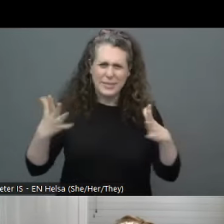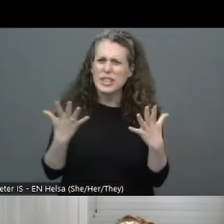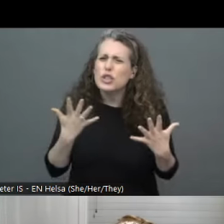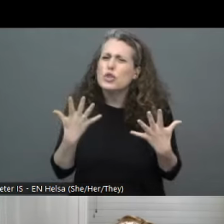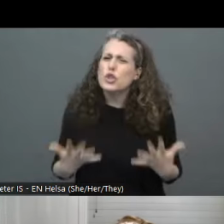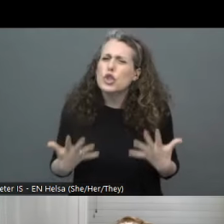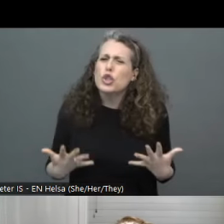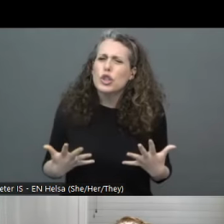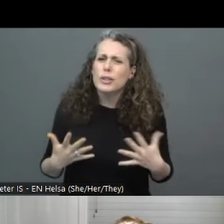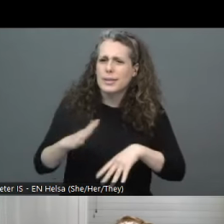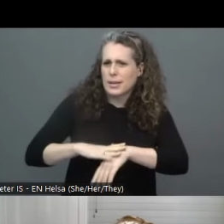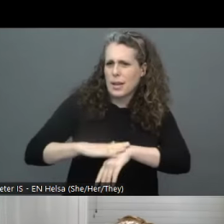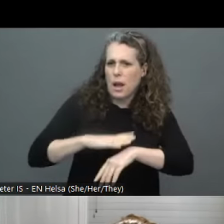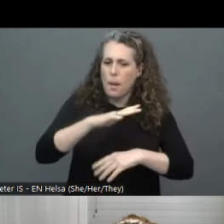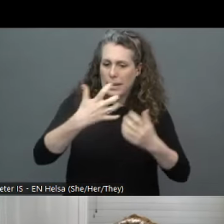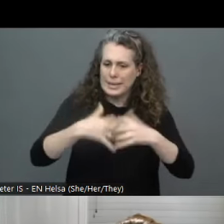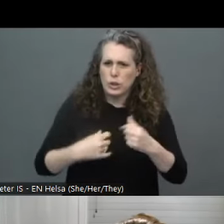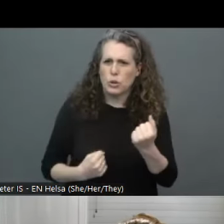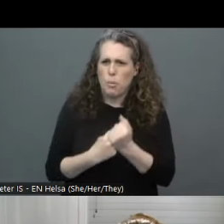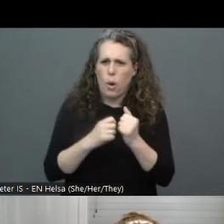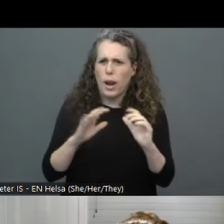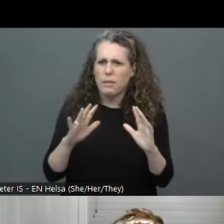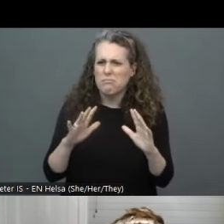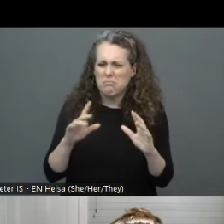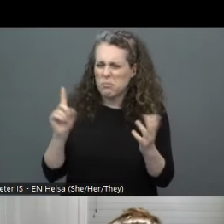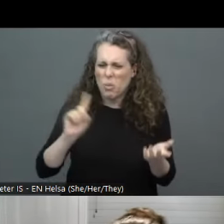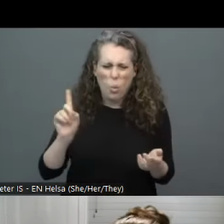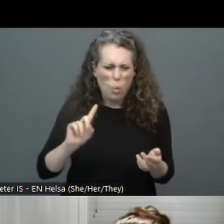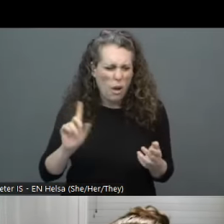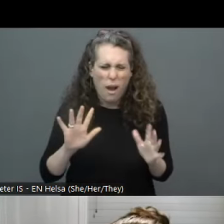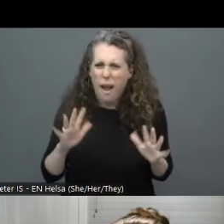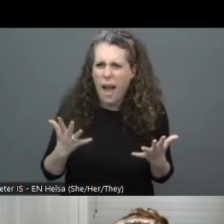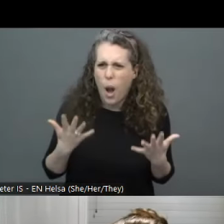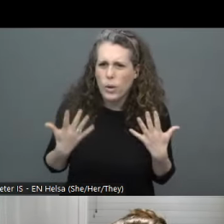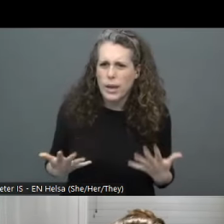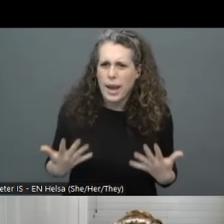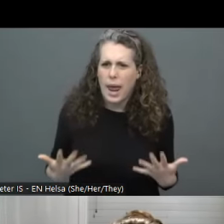technical support is currently providing for throughout the humanitarian system. So